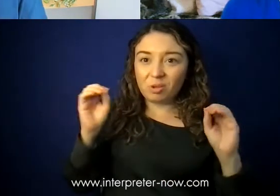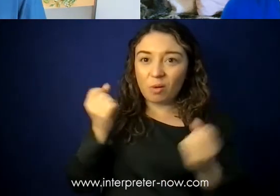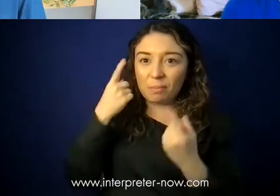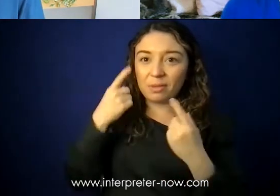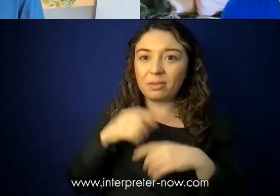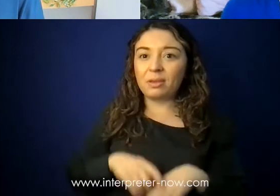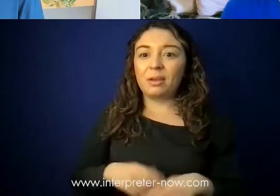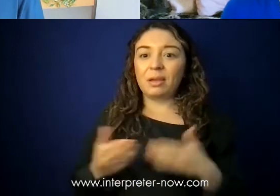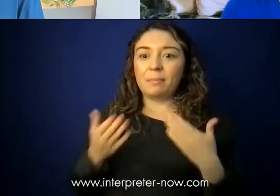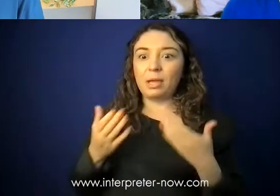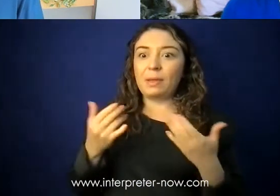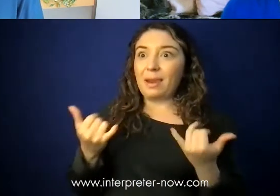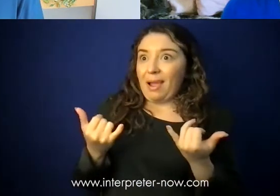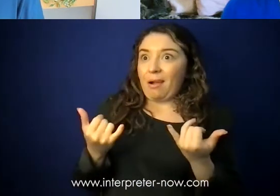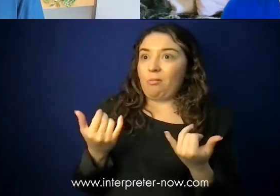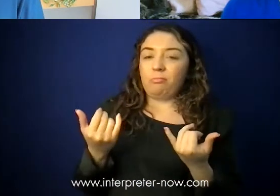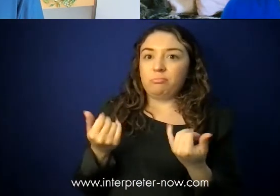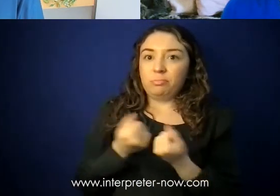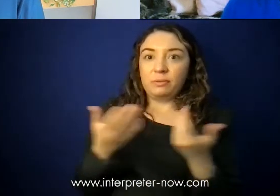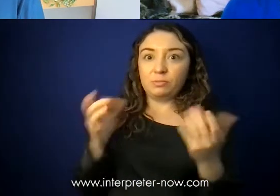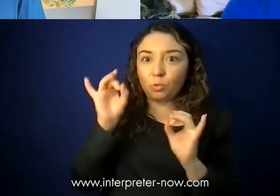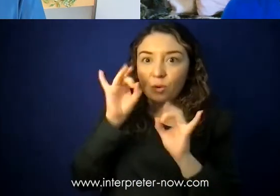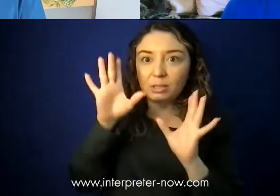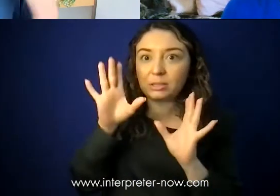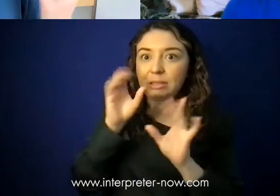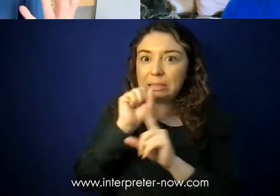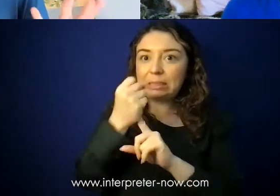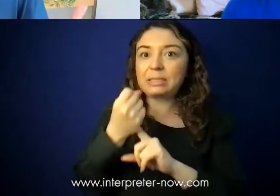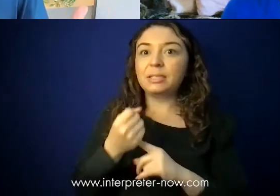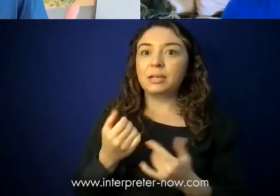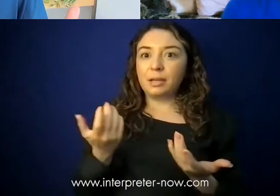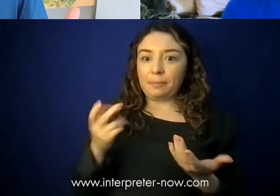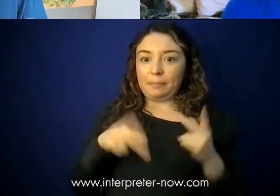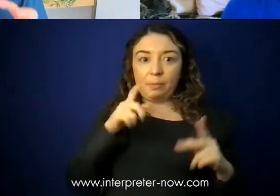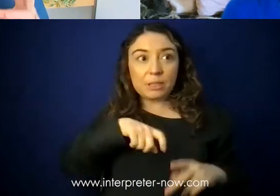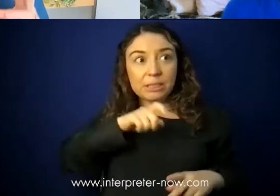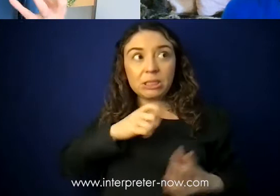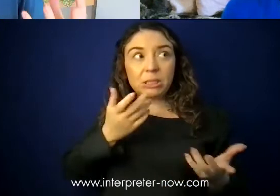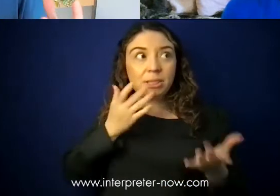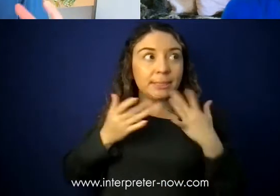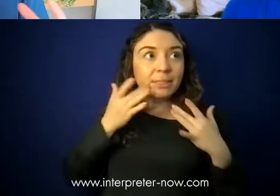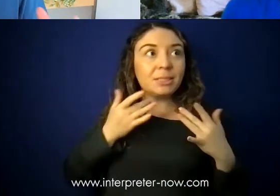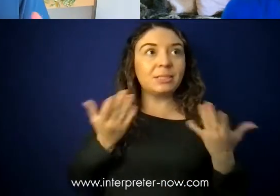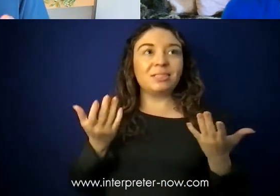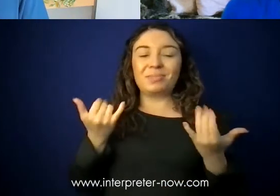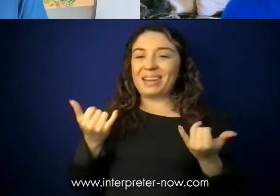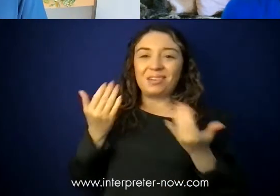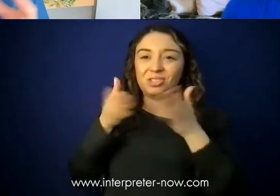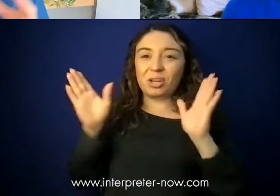where they really need it, or it's just a general culture that lacks empathy across